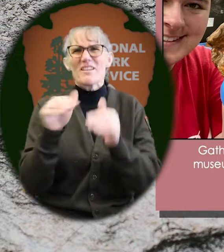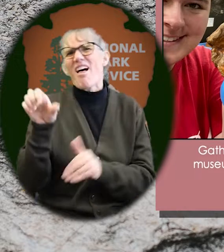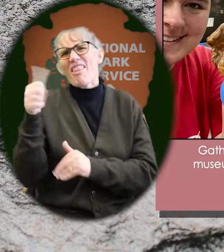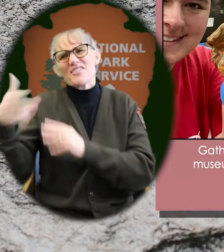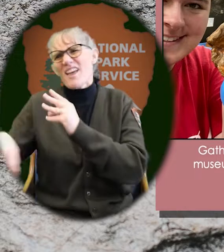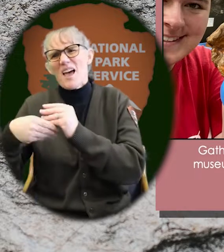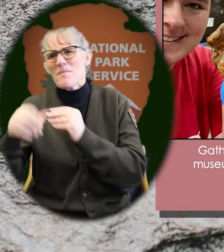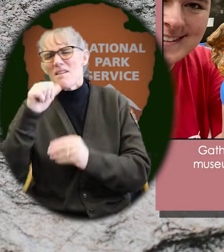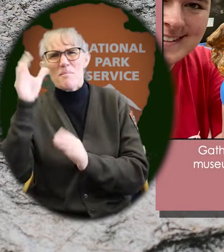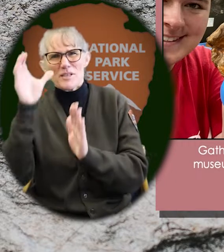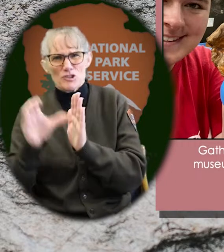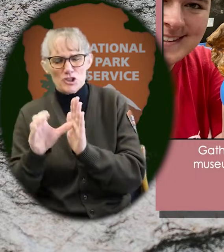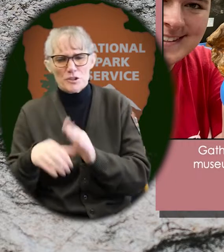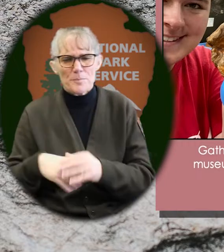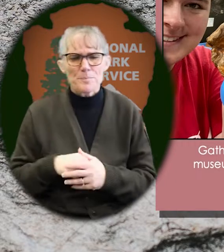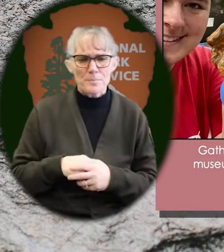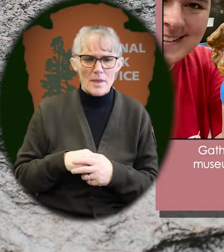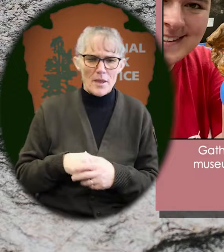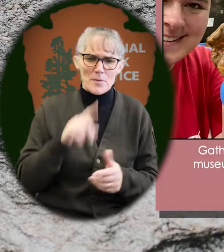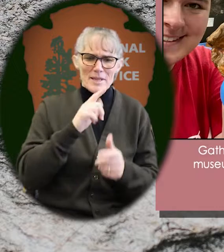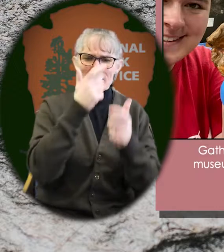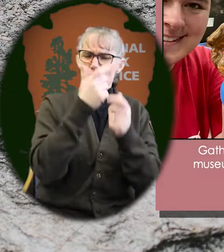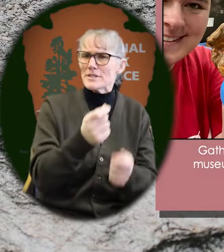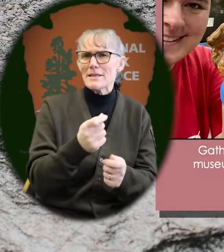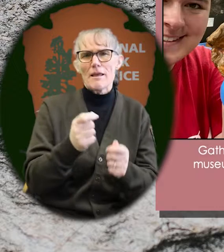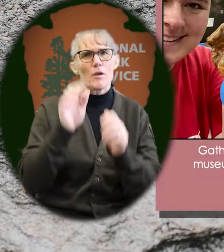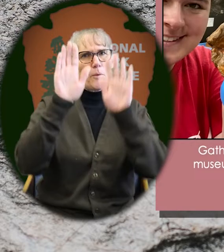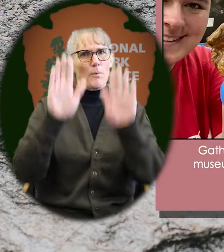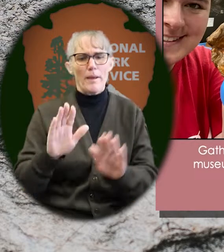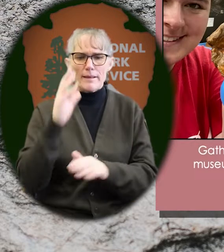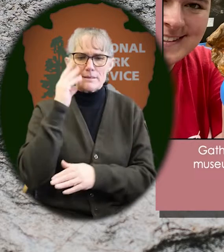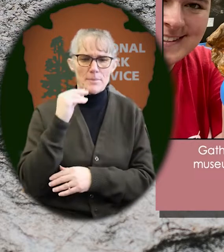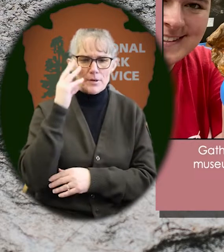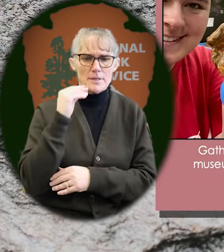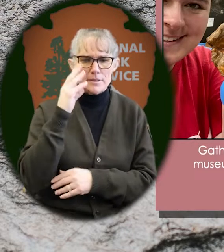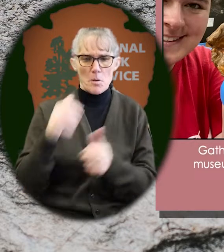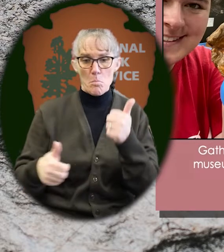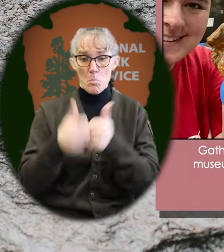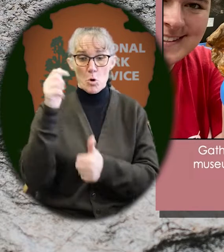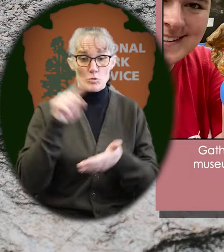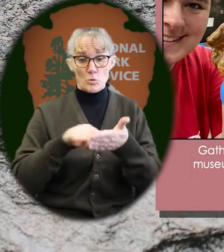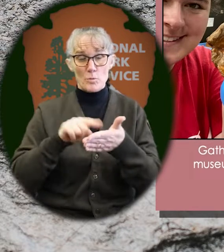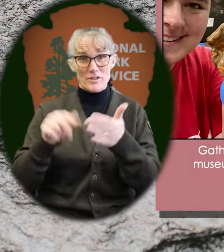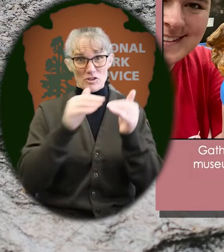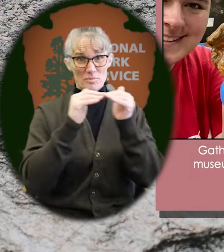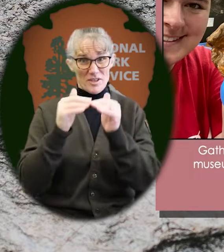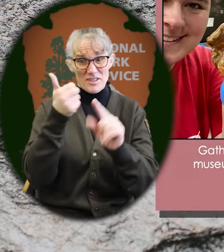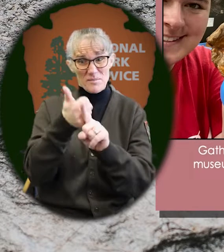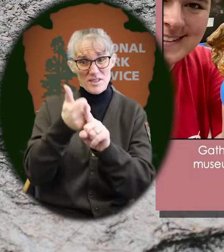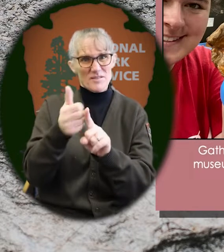Um. And it's, it's interesting; it's been a really great experience um having most of my research peers be other females